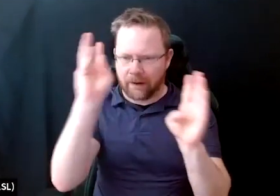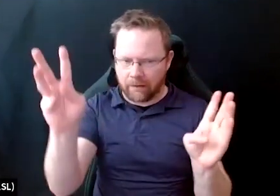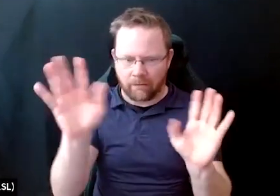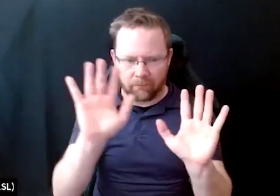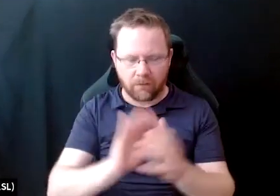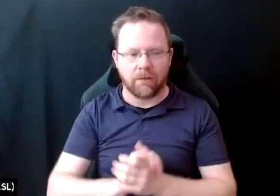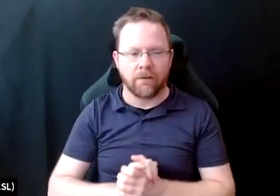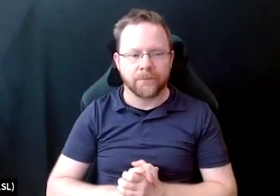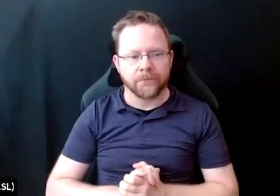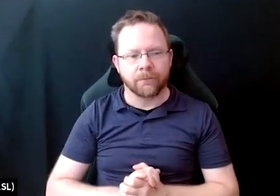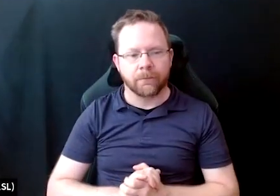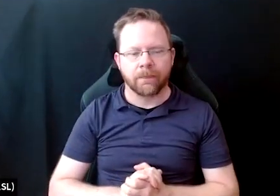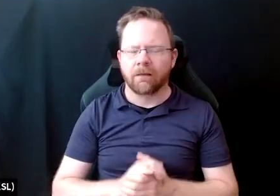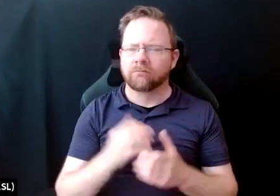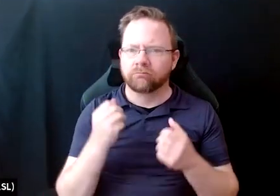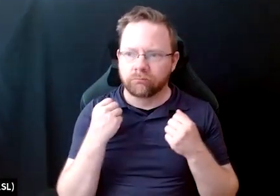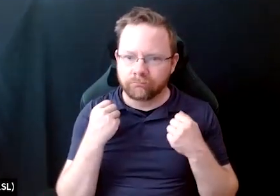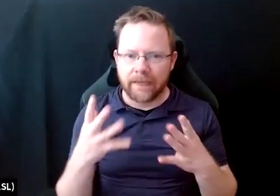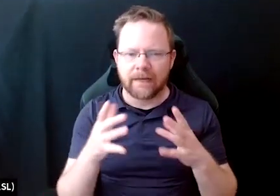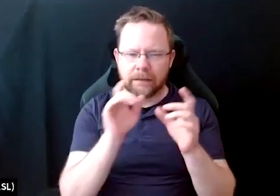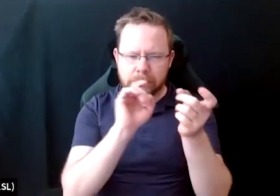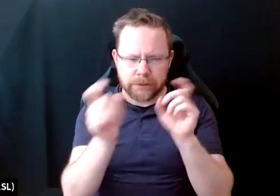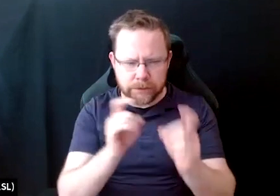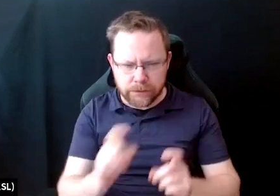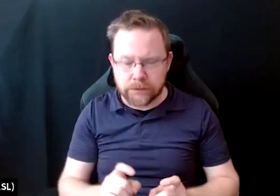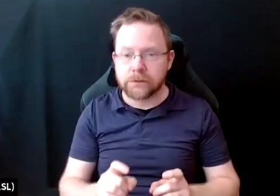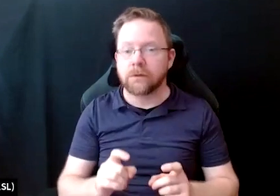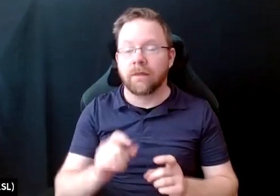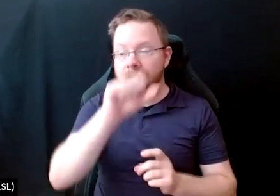There is a lot of customization now, both on space suits and seat configuration.